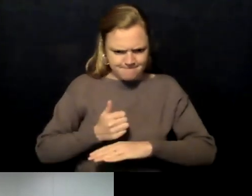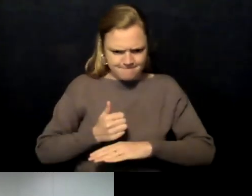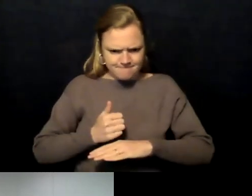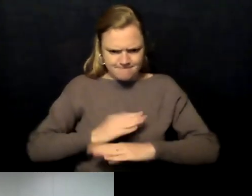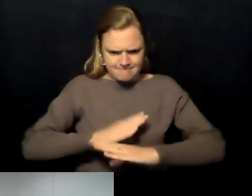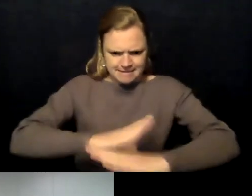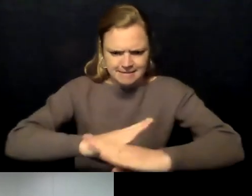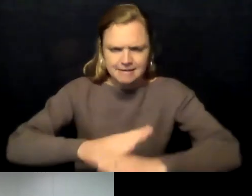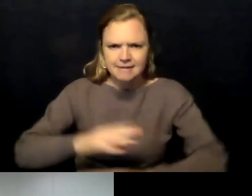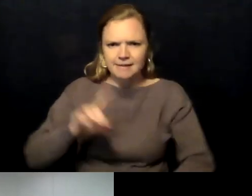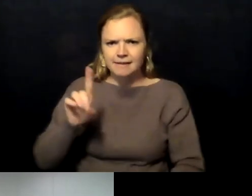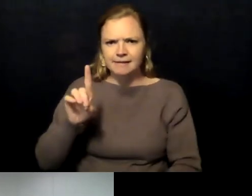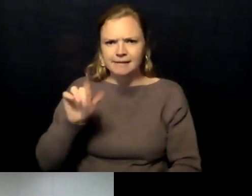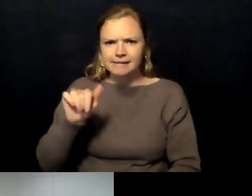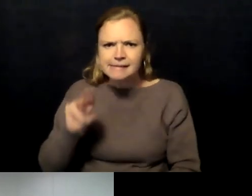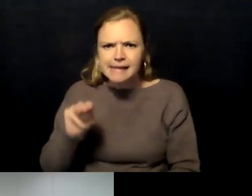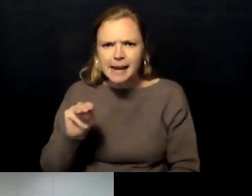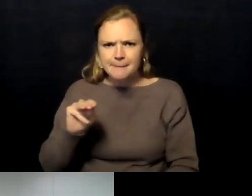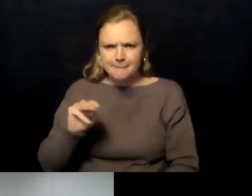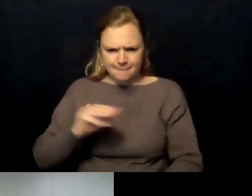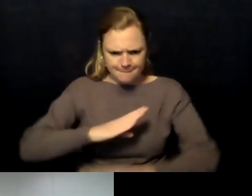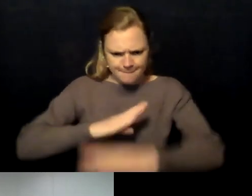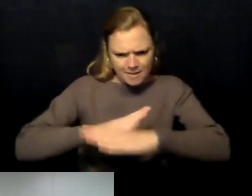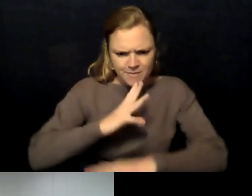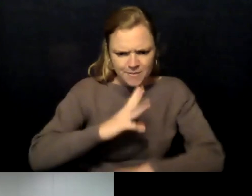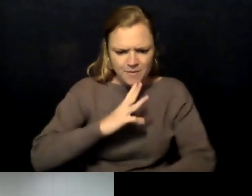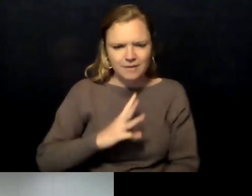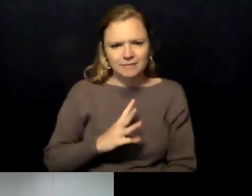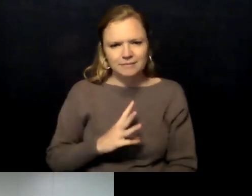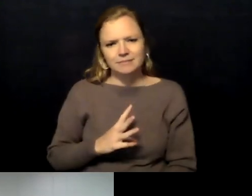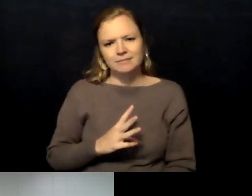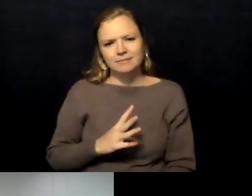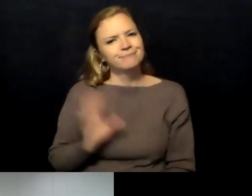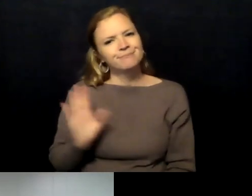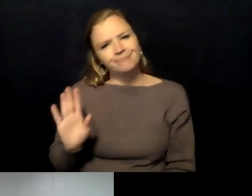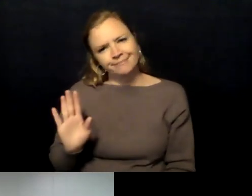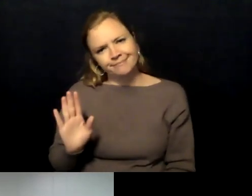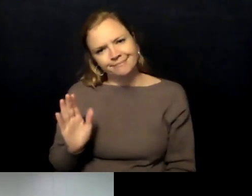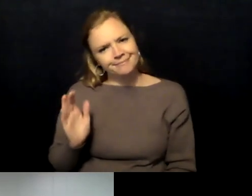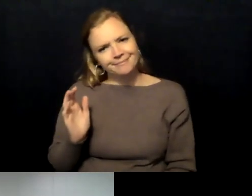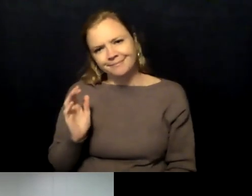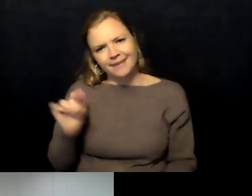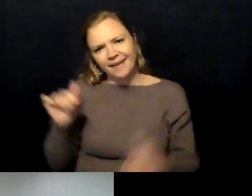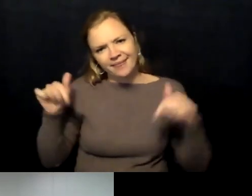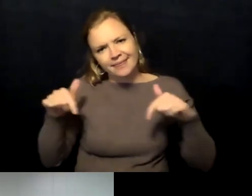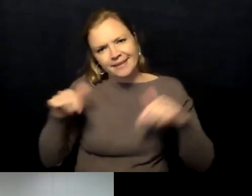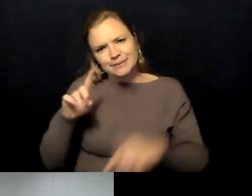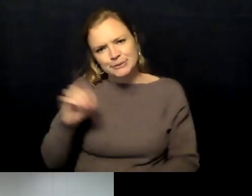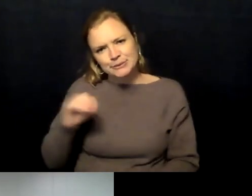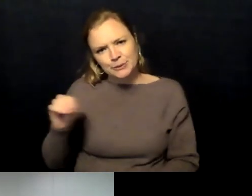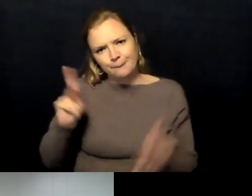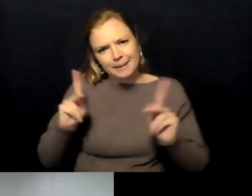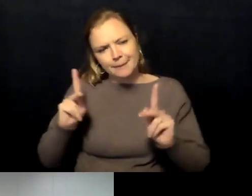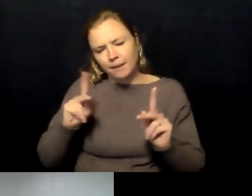I just think they're super cool. I know they're not pandas and everybody loves pandas at the zoo but I think the beavers are